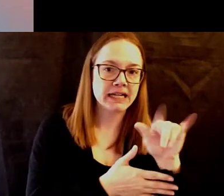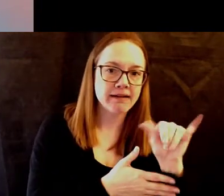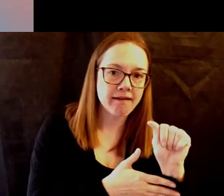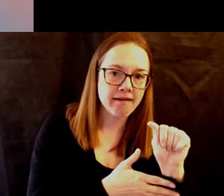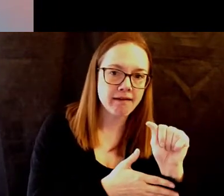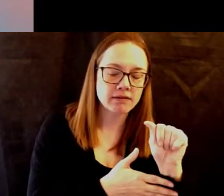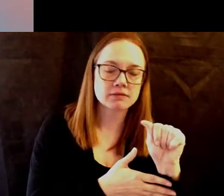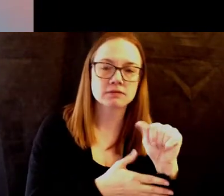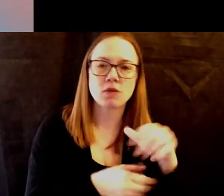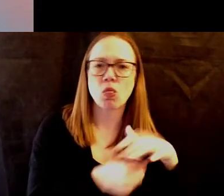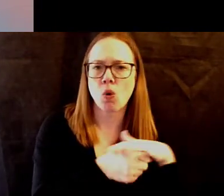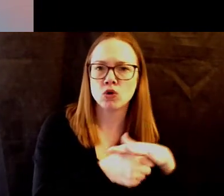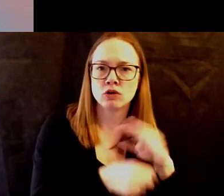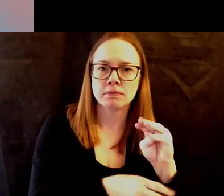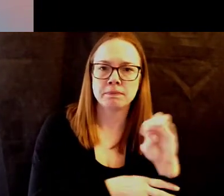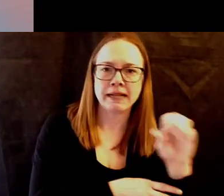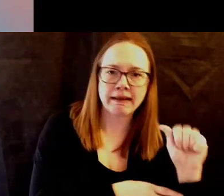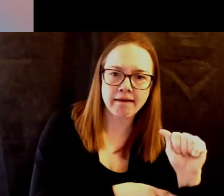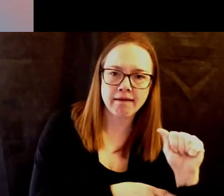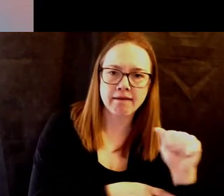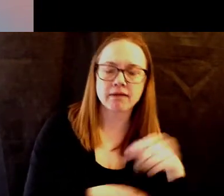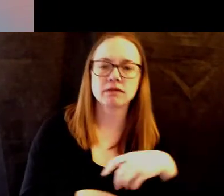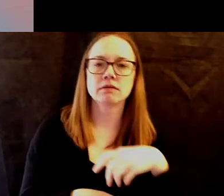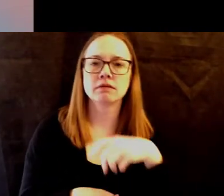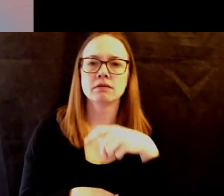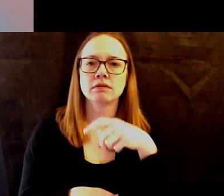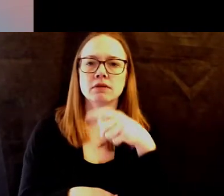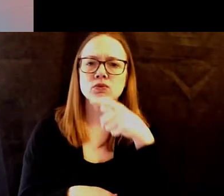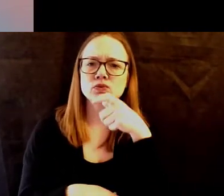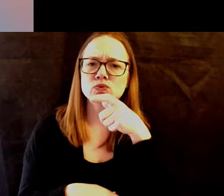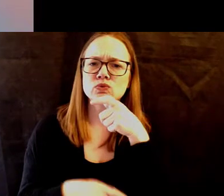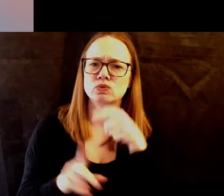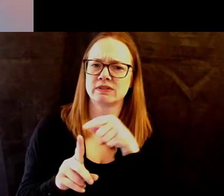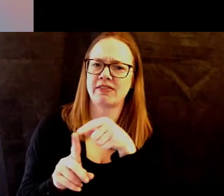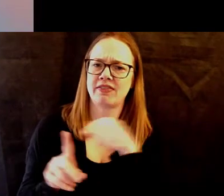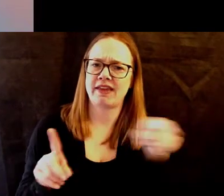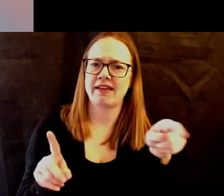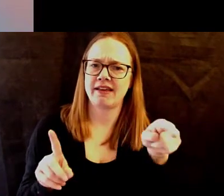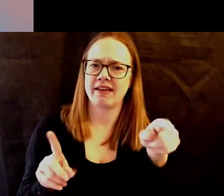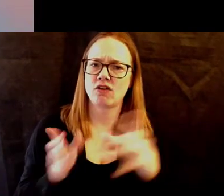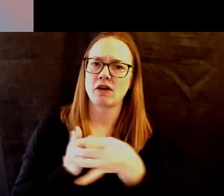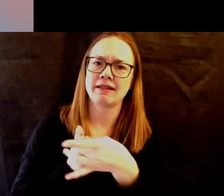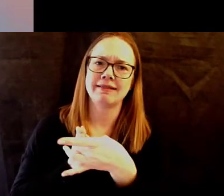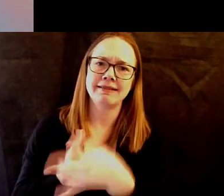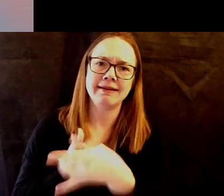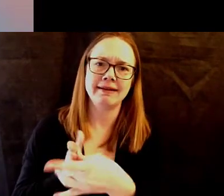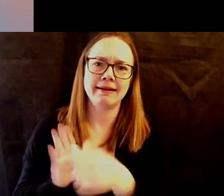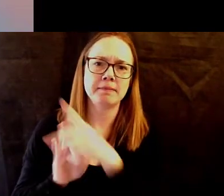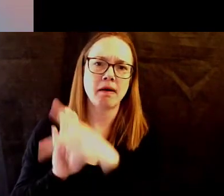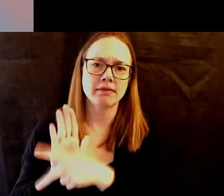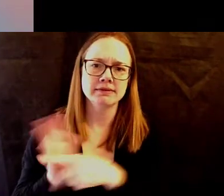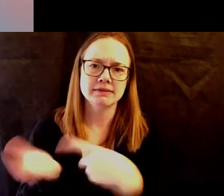who are the folks in your media outlets that are leading some of the policy discussions.